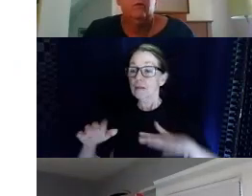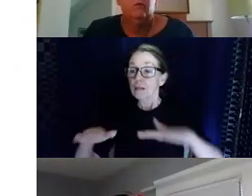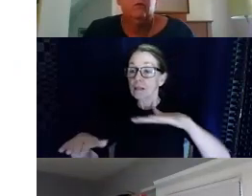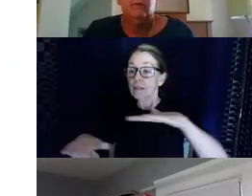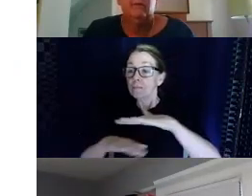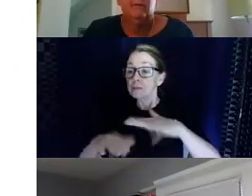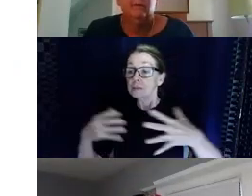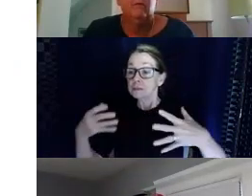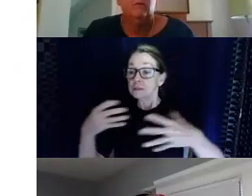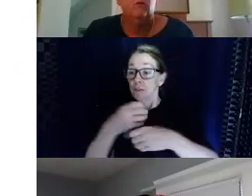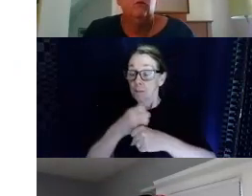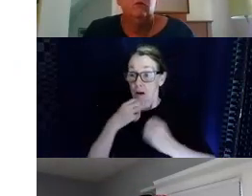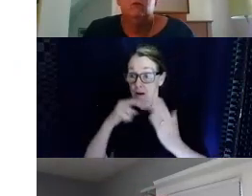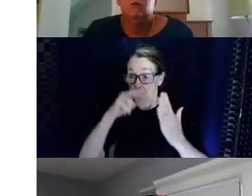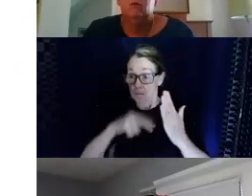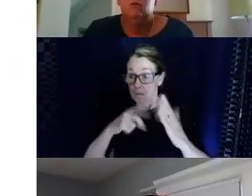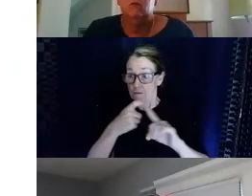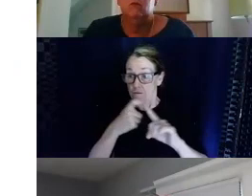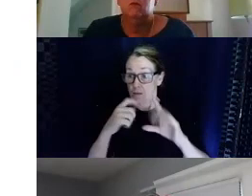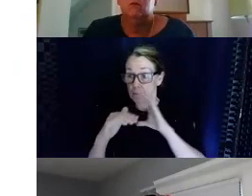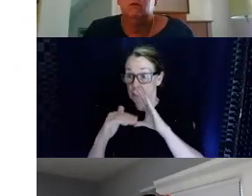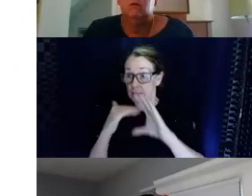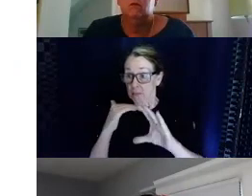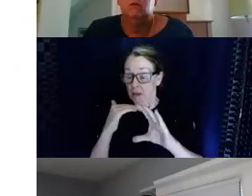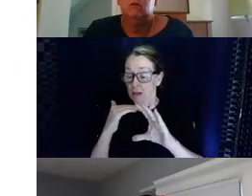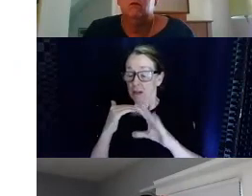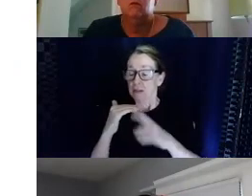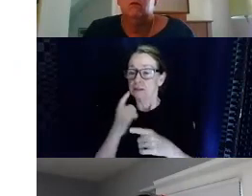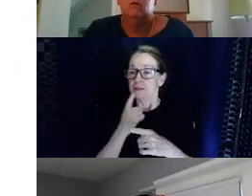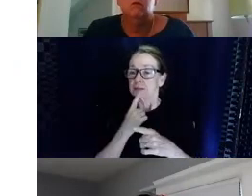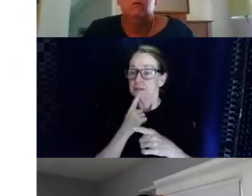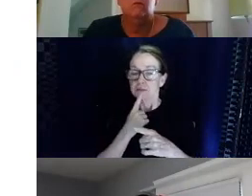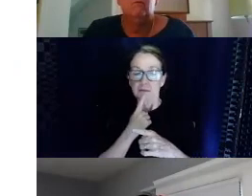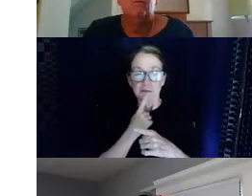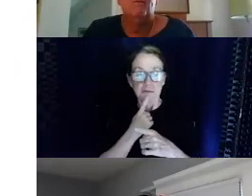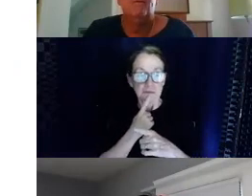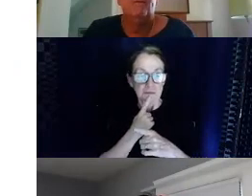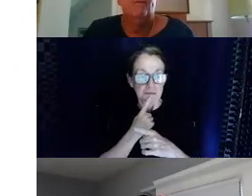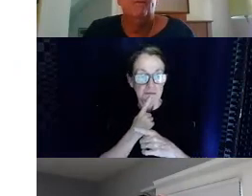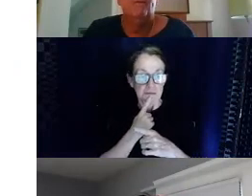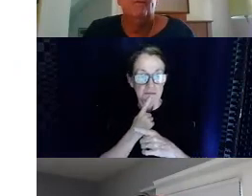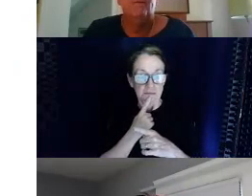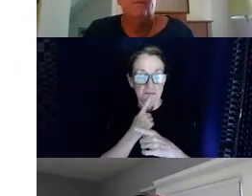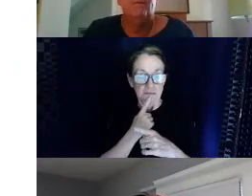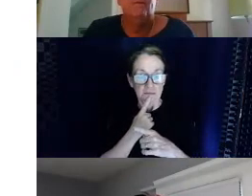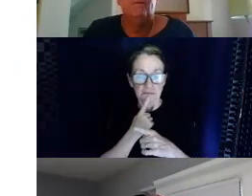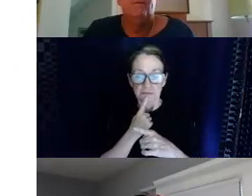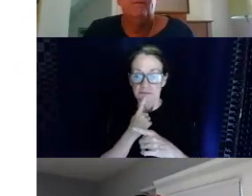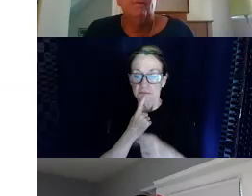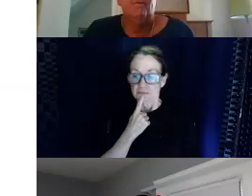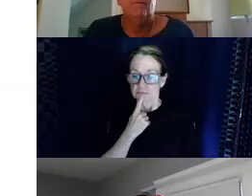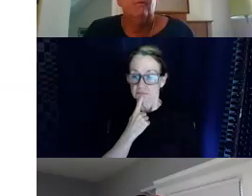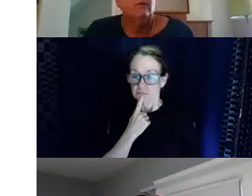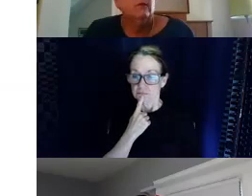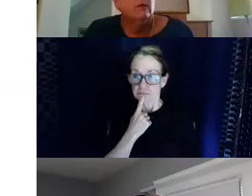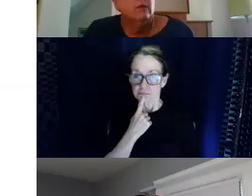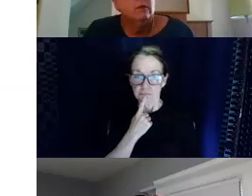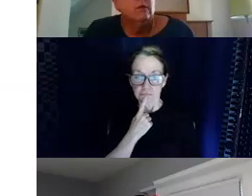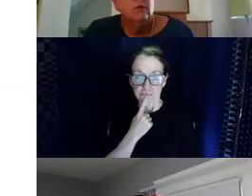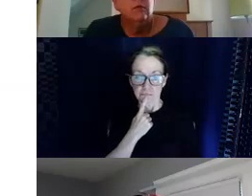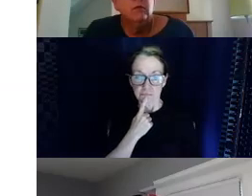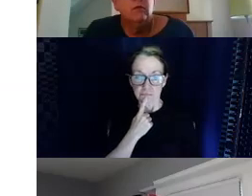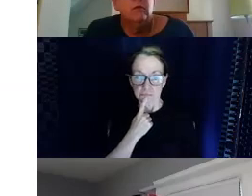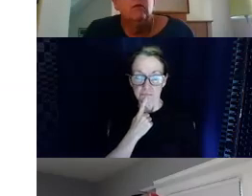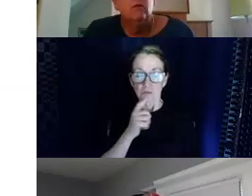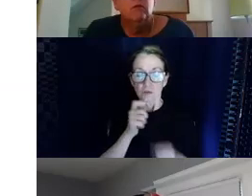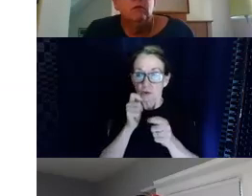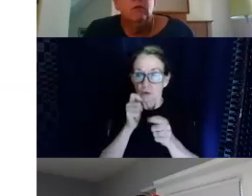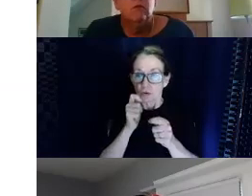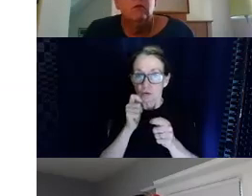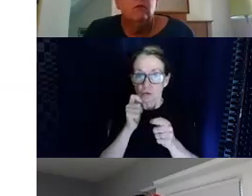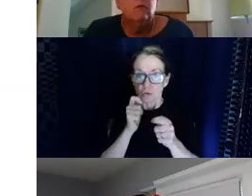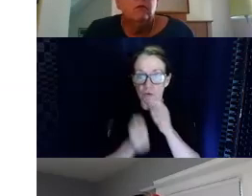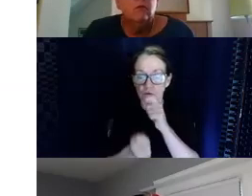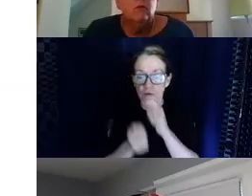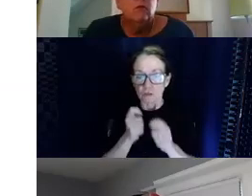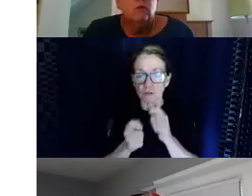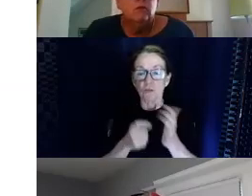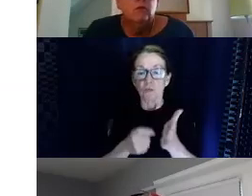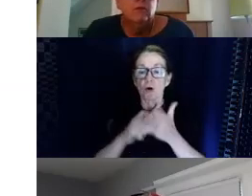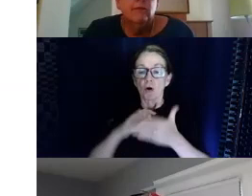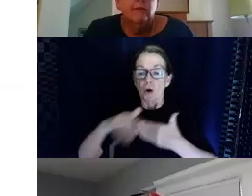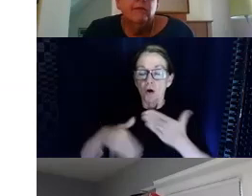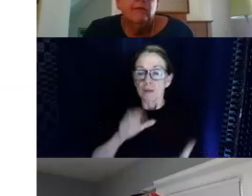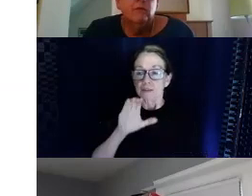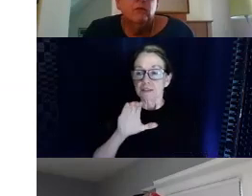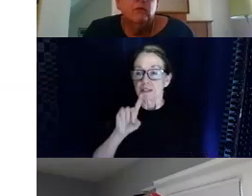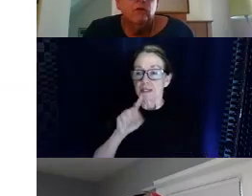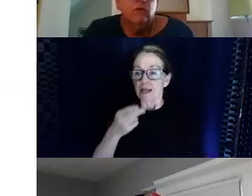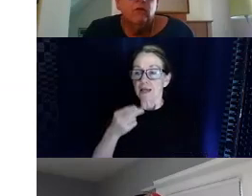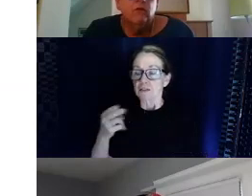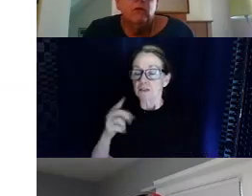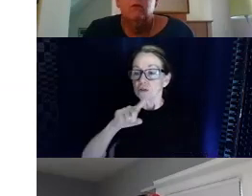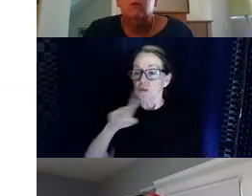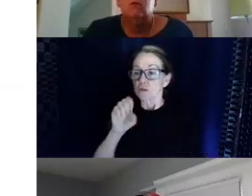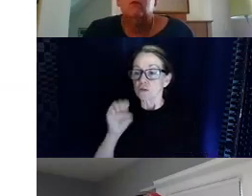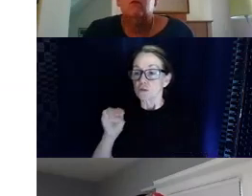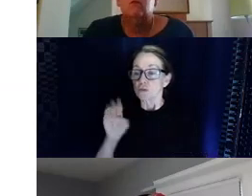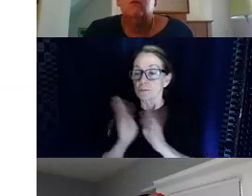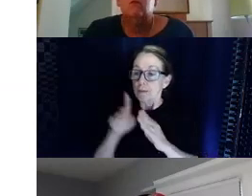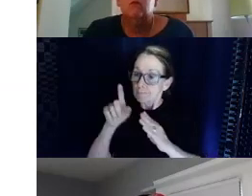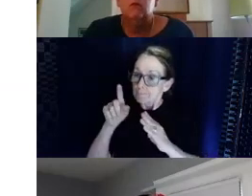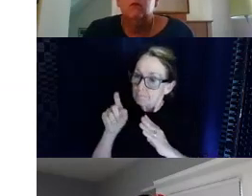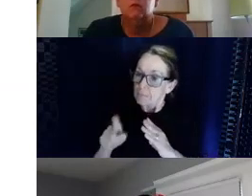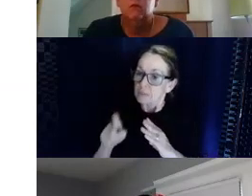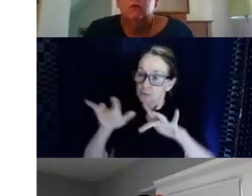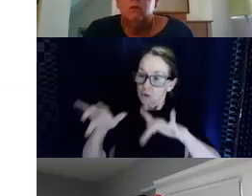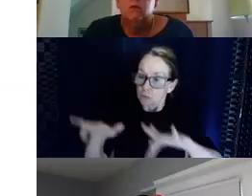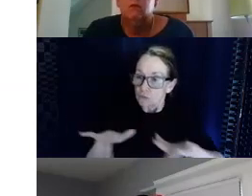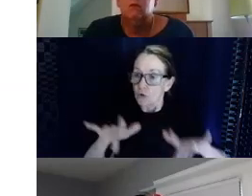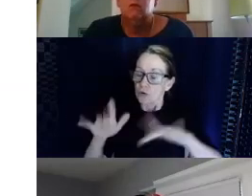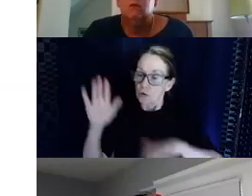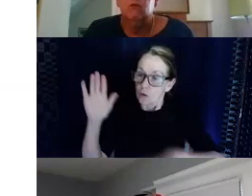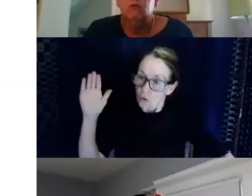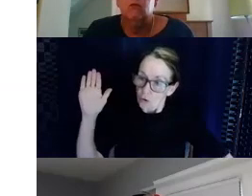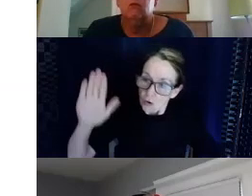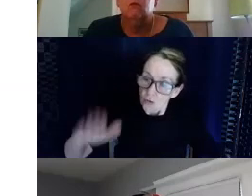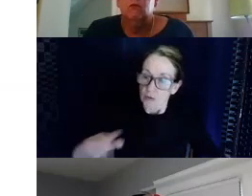DOES ANYBODY NEED A NAP? NOW IS A GOOD TIME, READING A GOVERNMENT DOCUMENT.